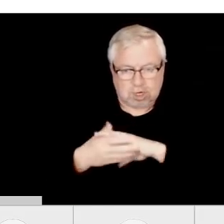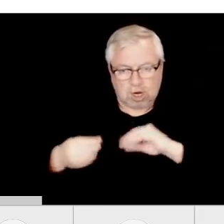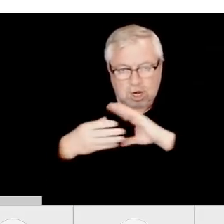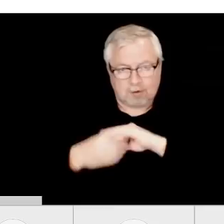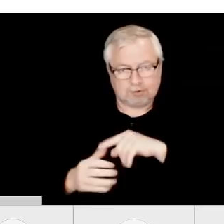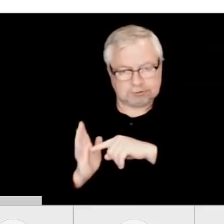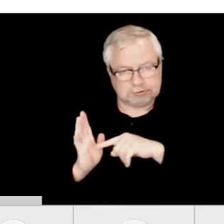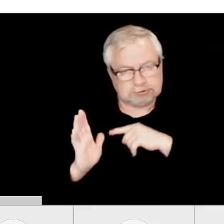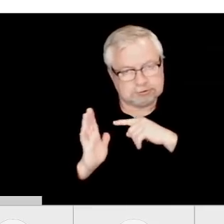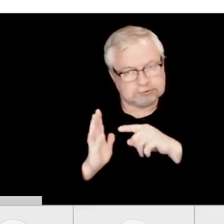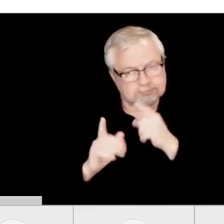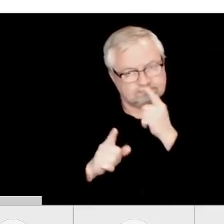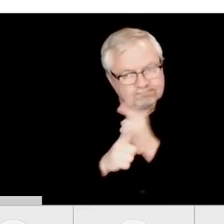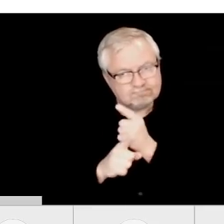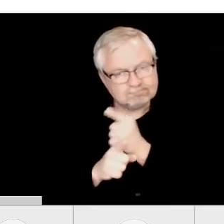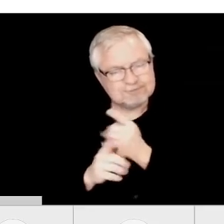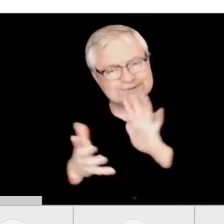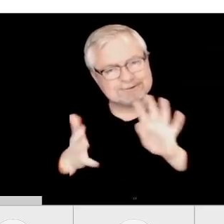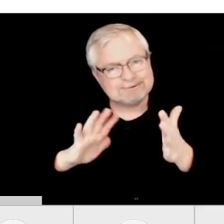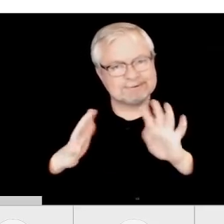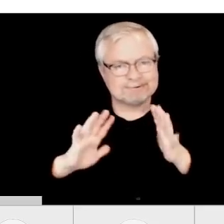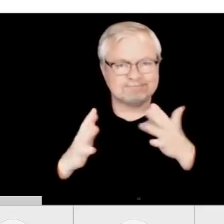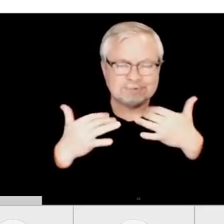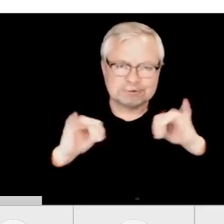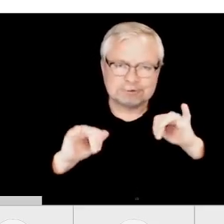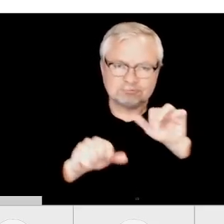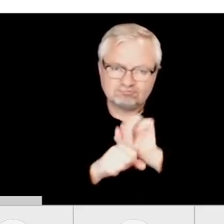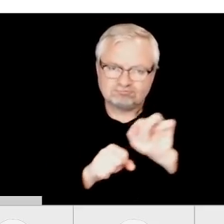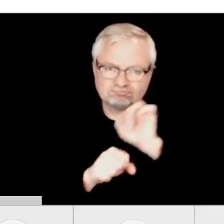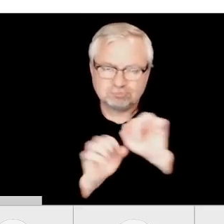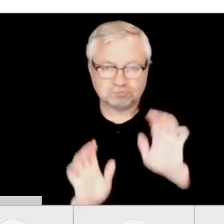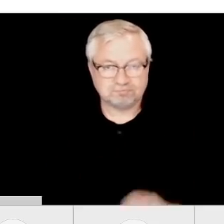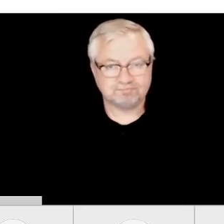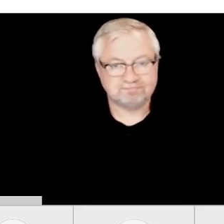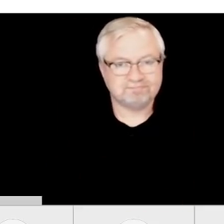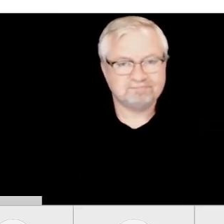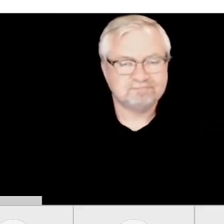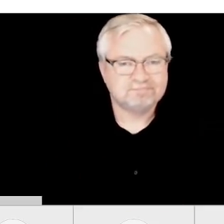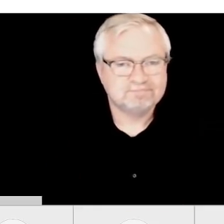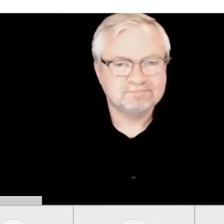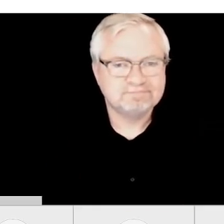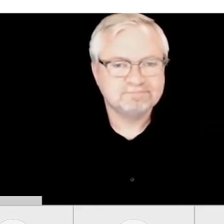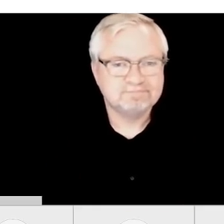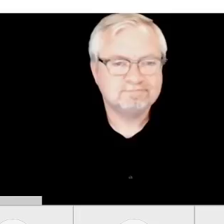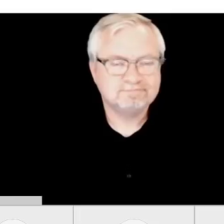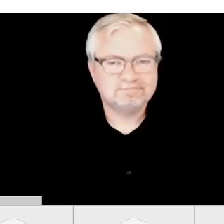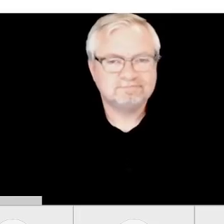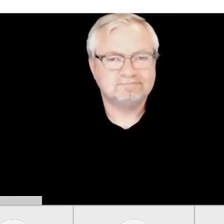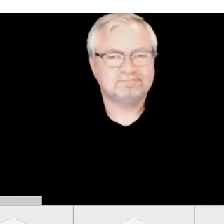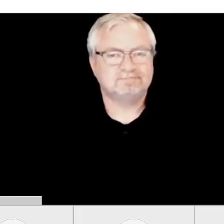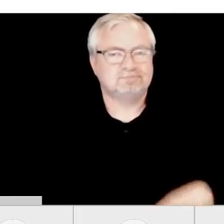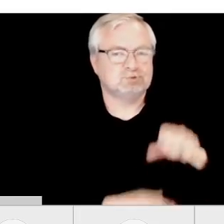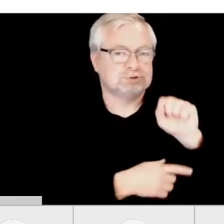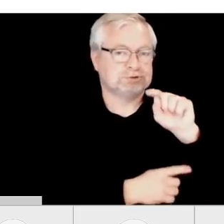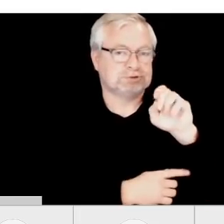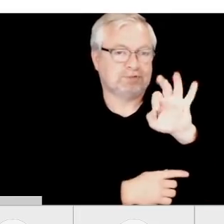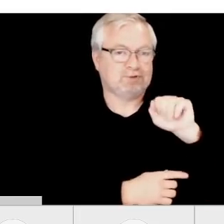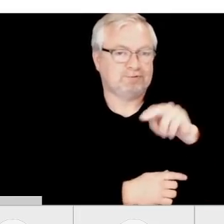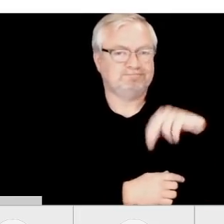Stefan Gildemeister: I wanted to add to the Commissioner's point by